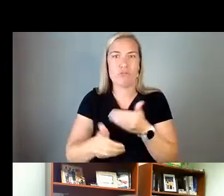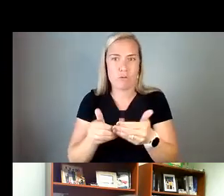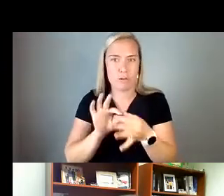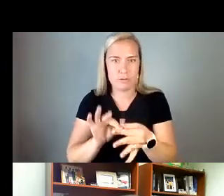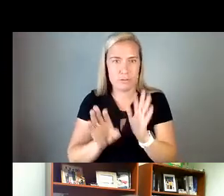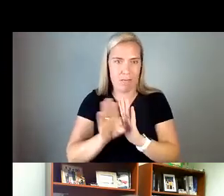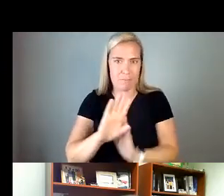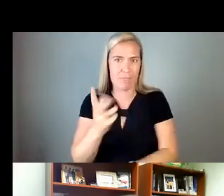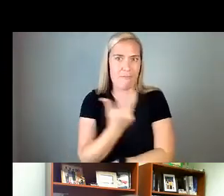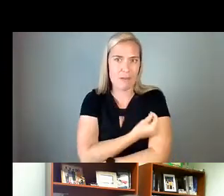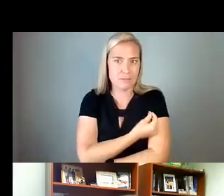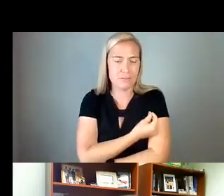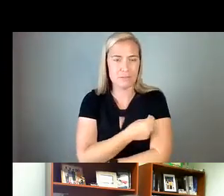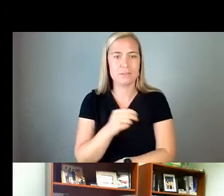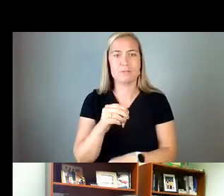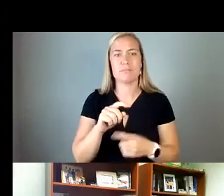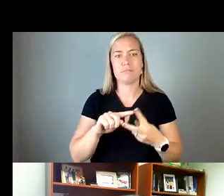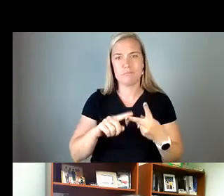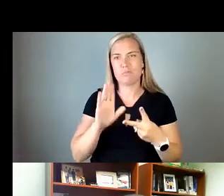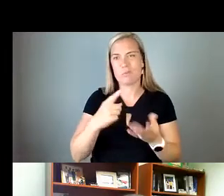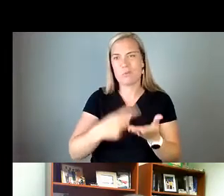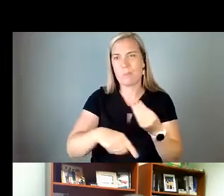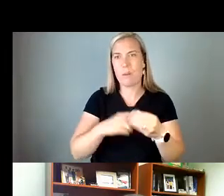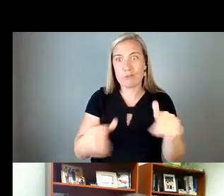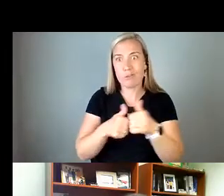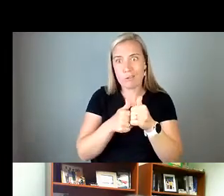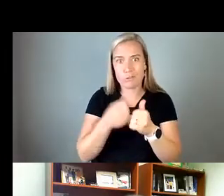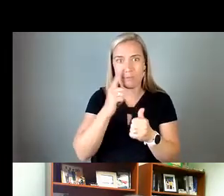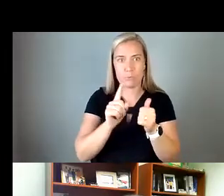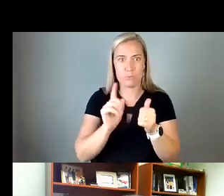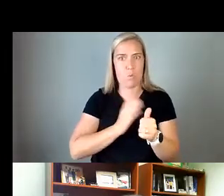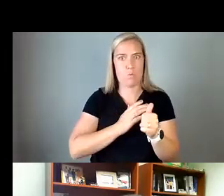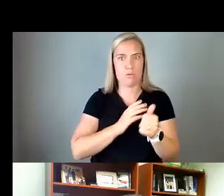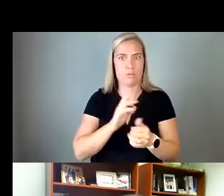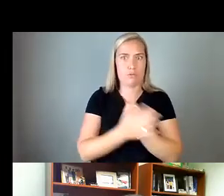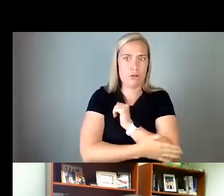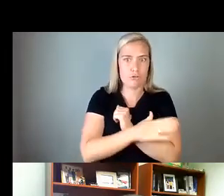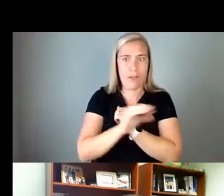as the challenges of trying to get our nation and our world vaccinated. I'd like to start talking about